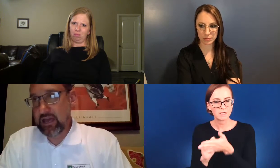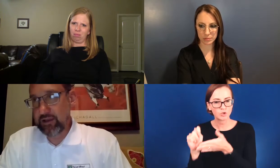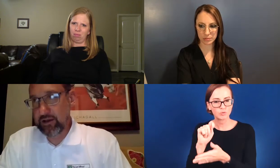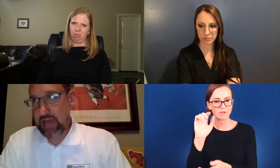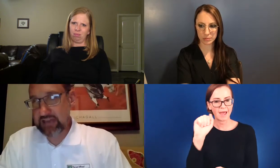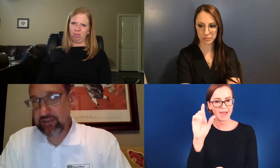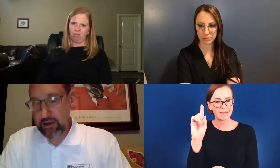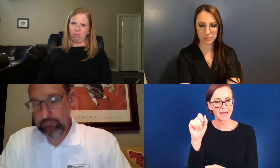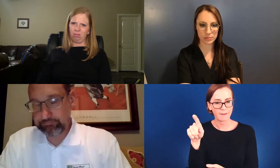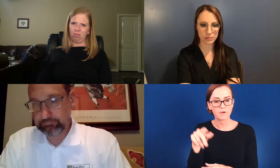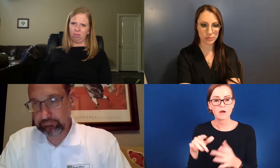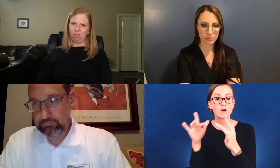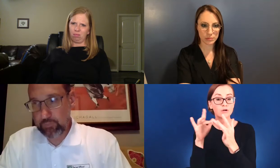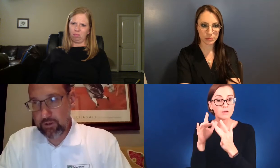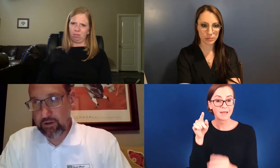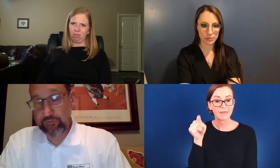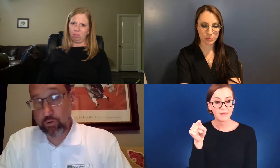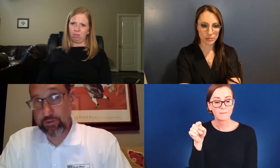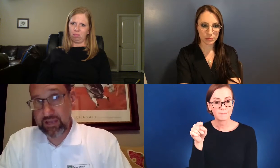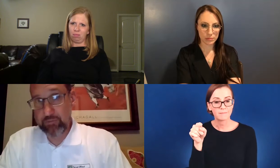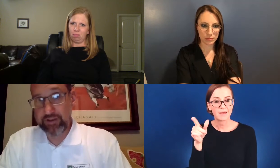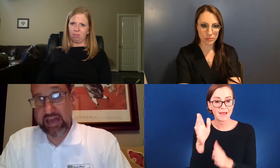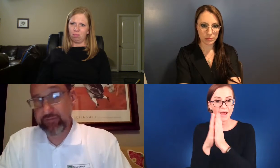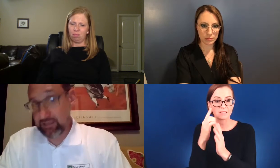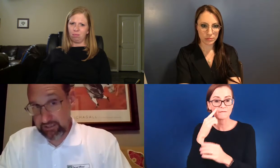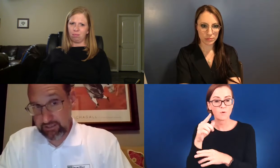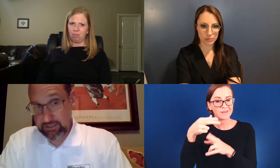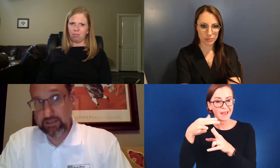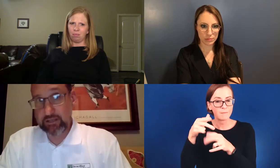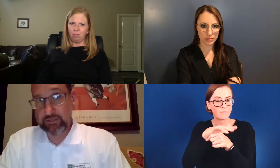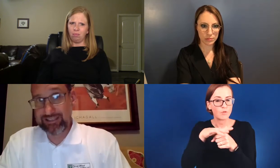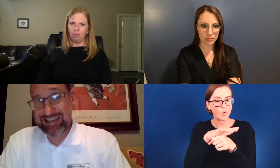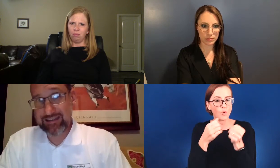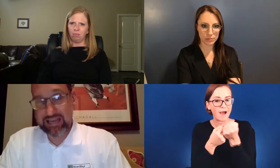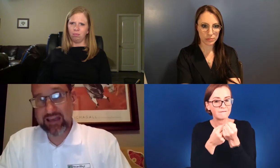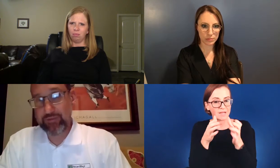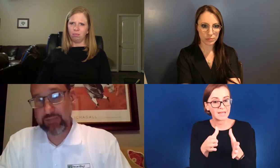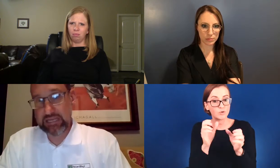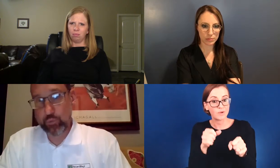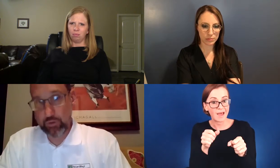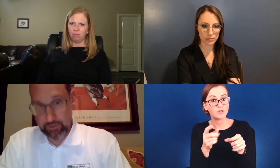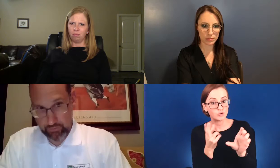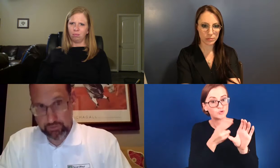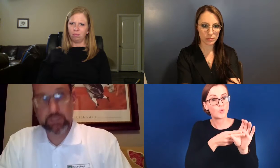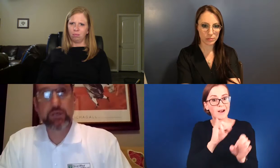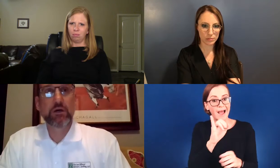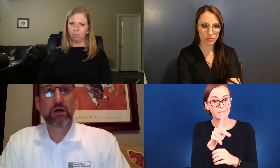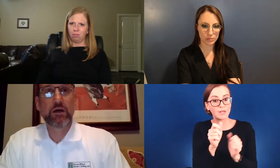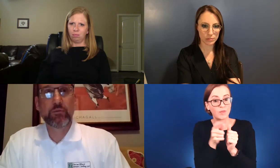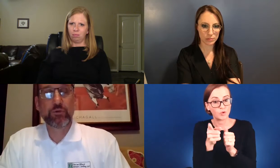and ask them for the name of an advocate to attend the IEP meeting with you.